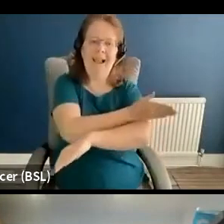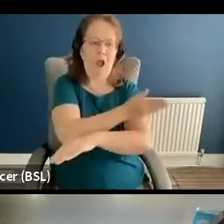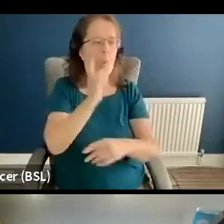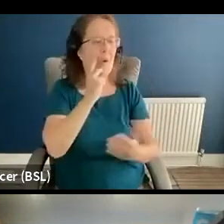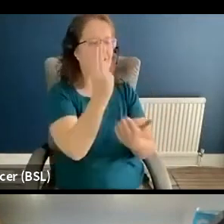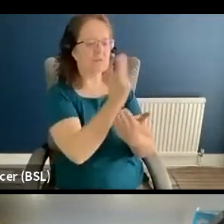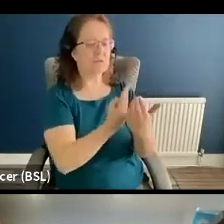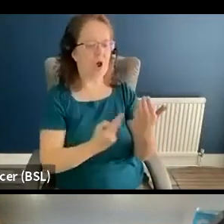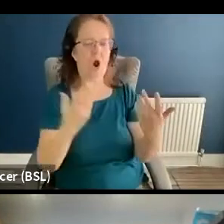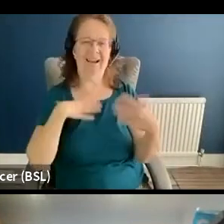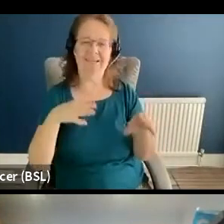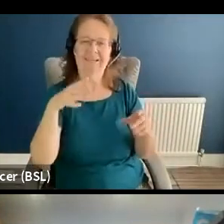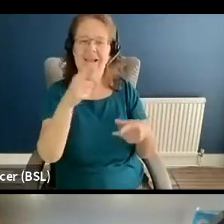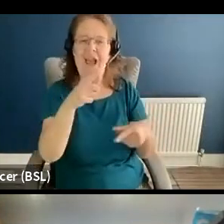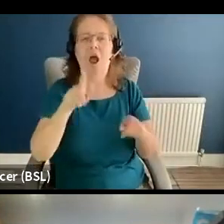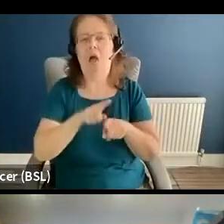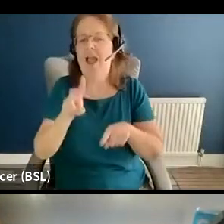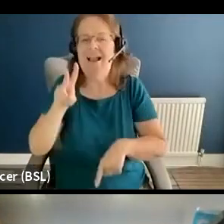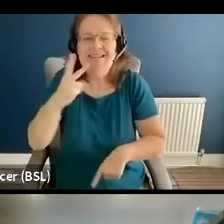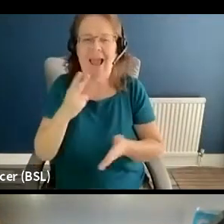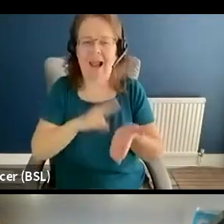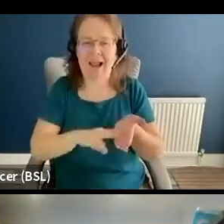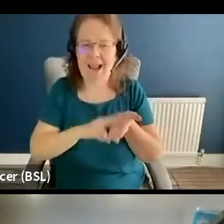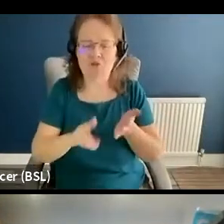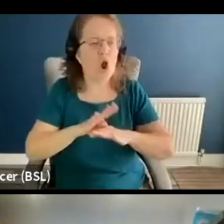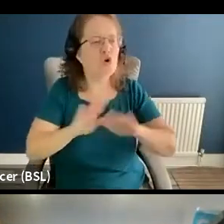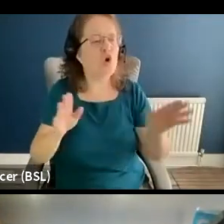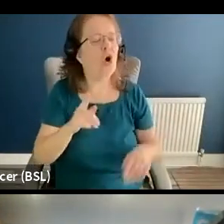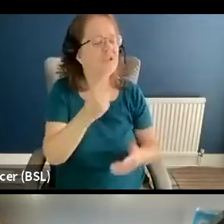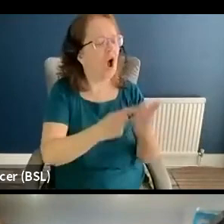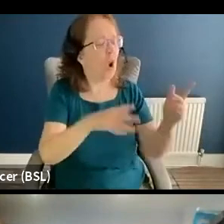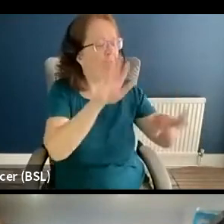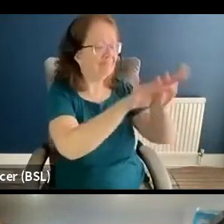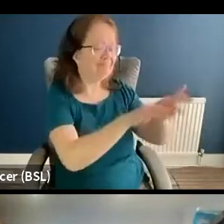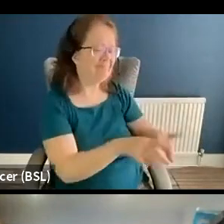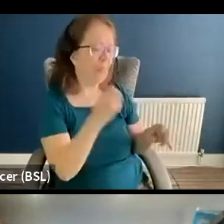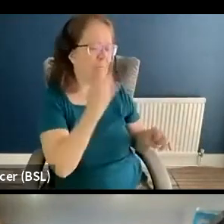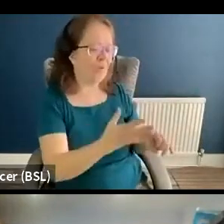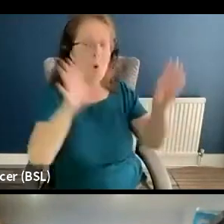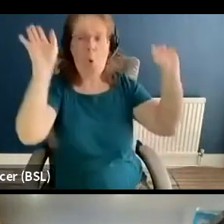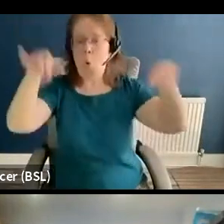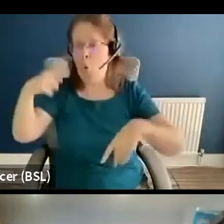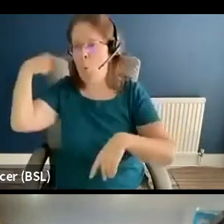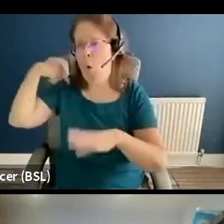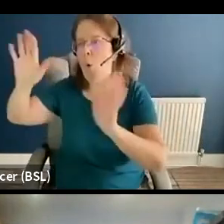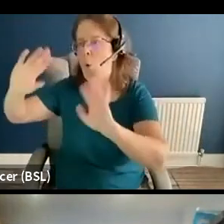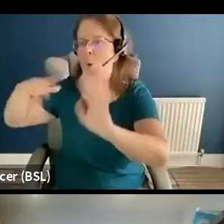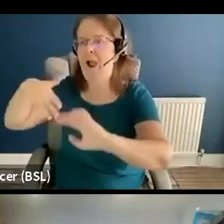It needs to become second nature. So it's not an afterthought to the end that you think, oh, wait, let's do that.